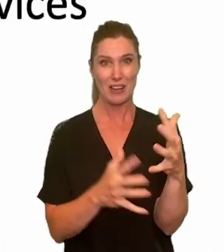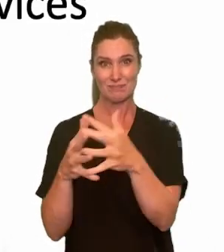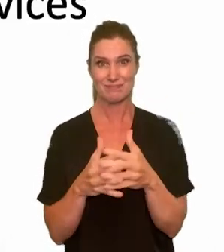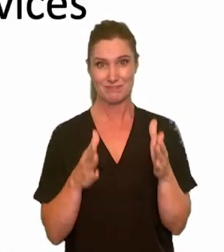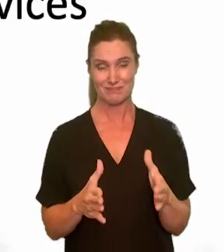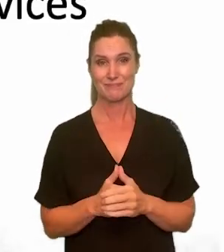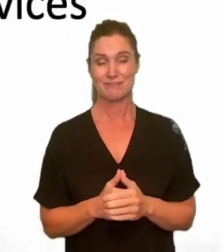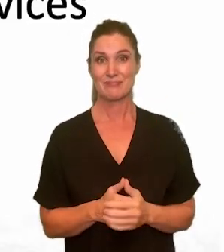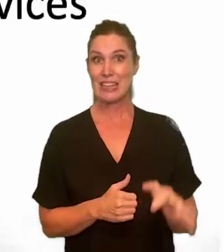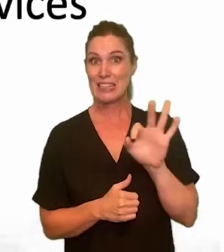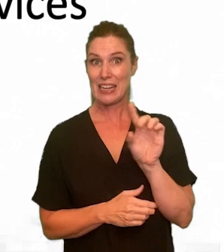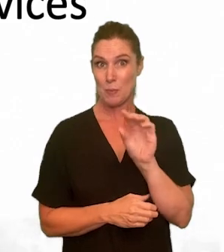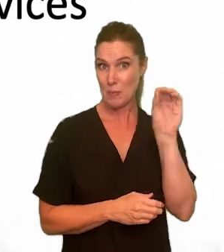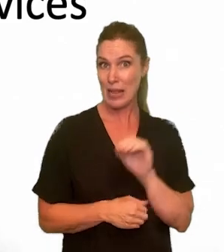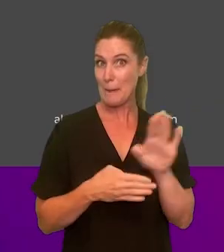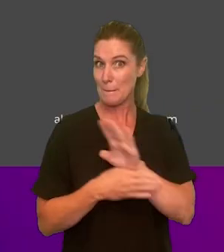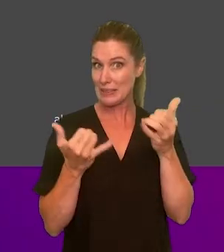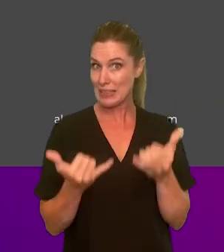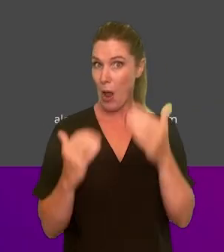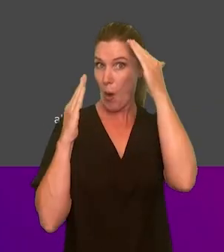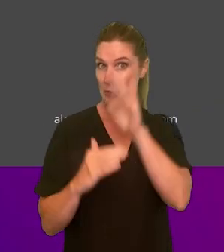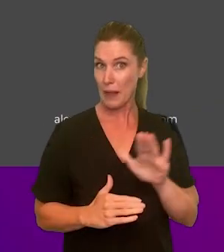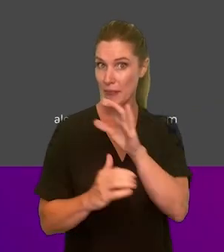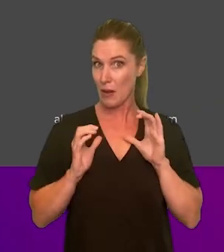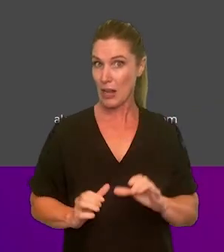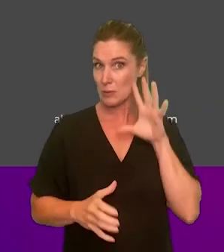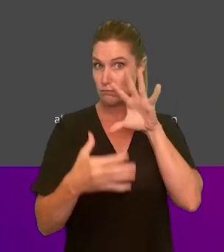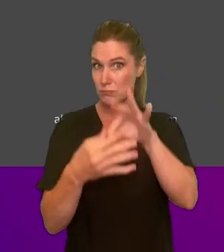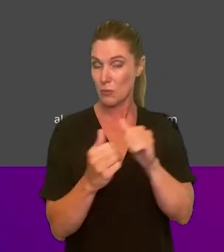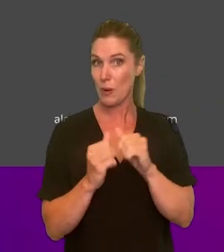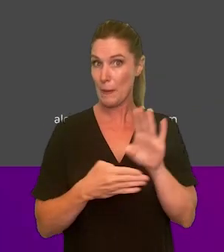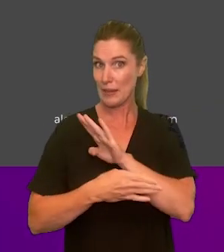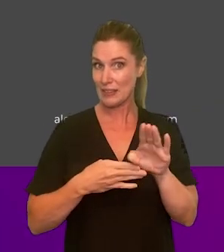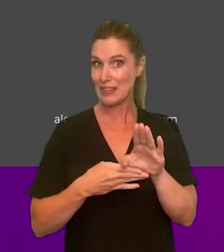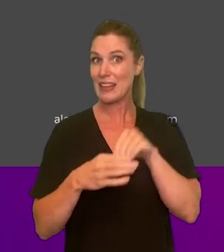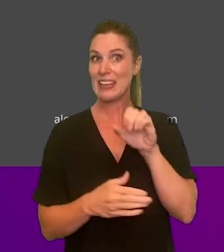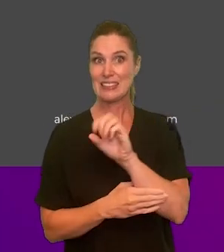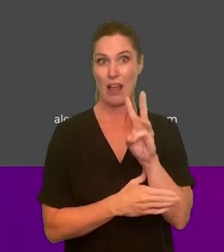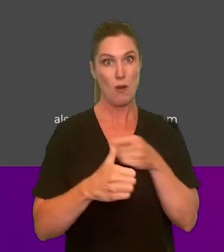And as 91% of businesses now expect their customers to engage with their business in a software-first platform,